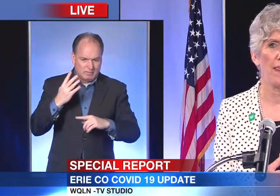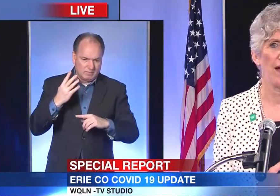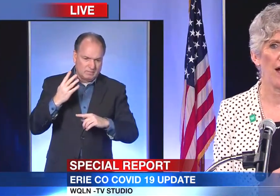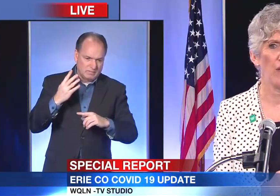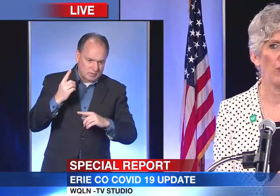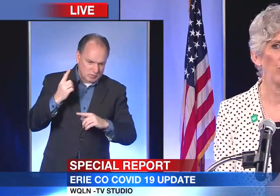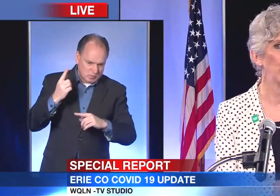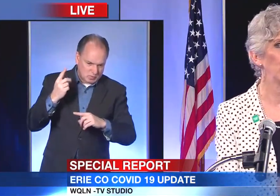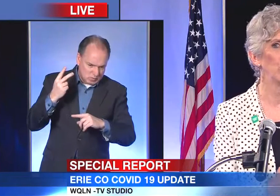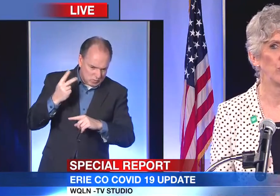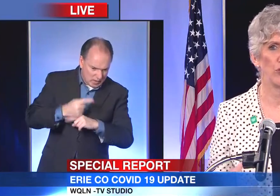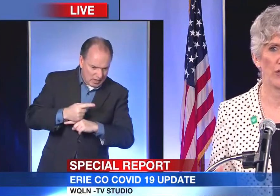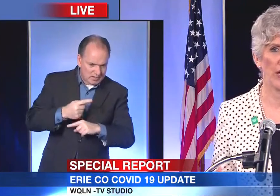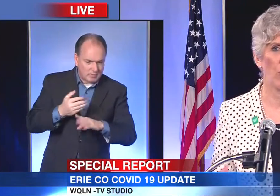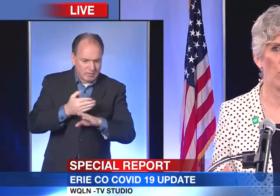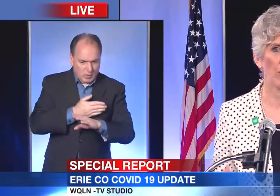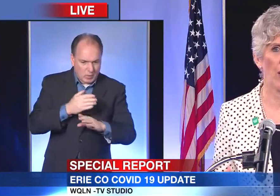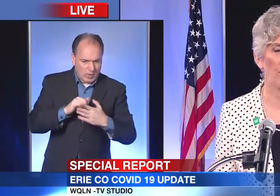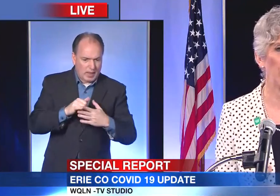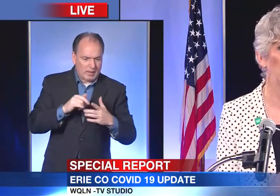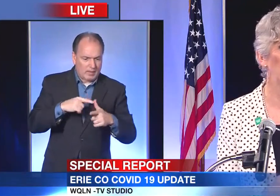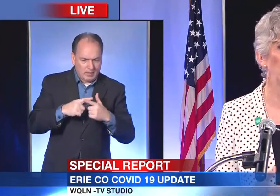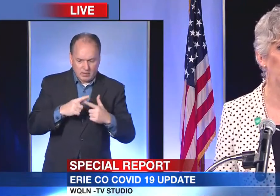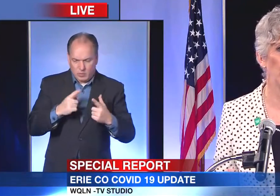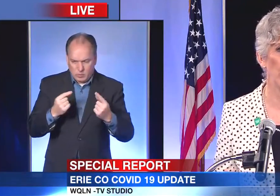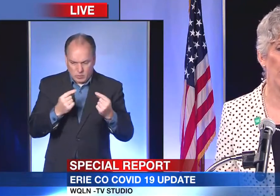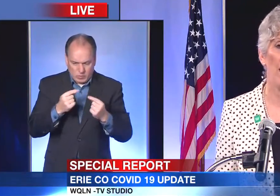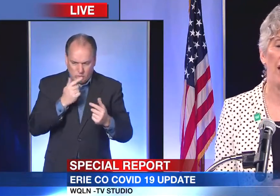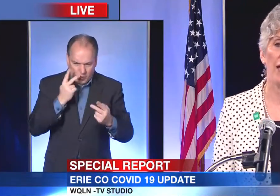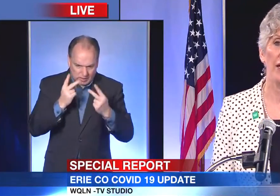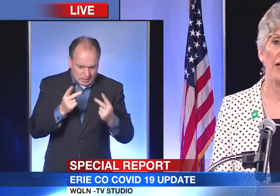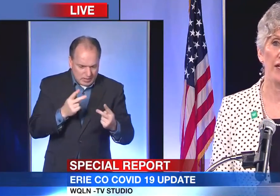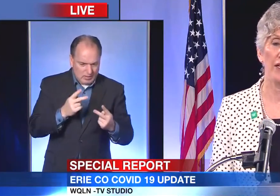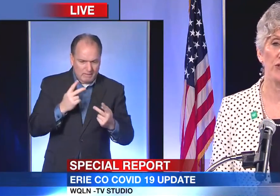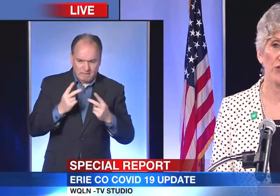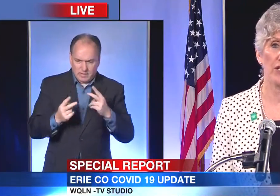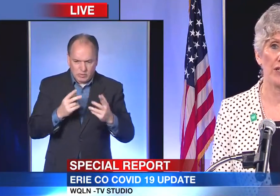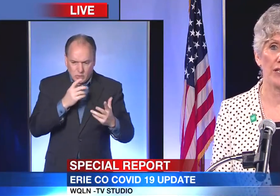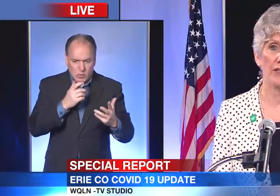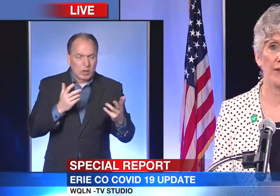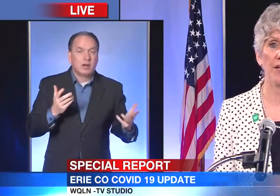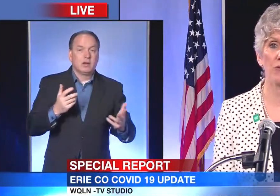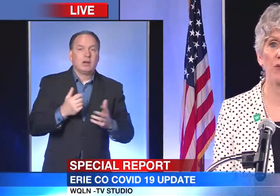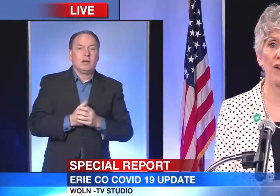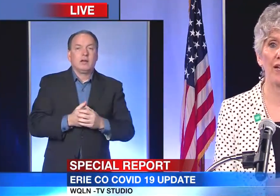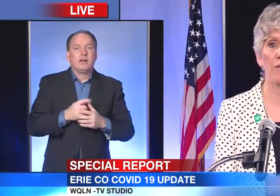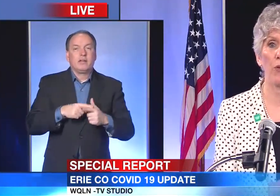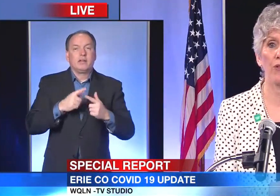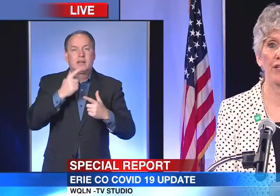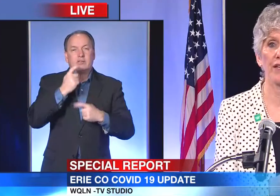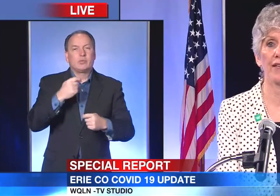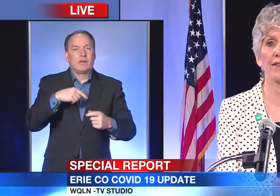WERE PROBABLY CONTAGIOUS FOR UP TO 48 HOURS BEFORE THOSE FIRST SYMPTOMS, WHAT DID YOU DO DURING THAT WHOLE TIME AND WHO DID YOU